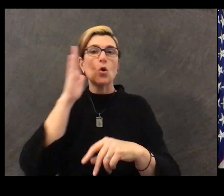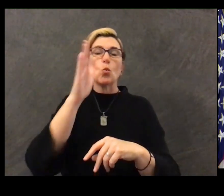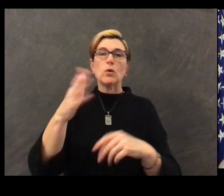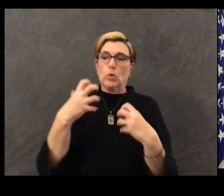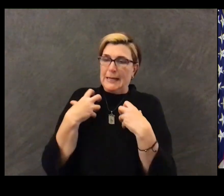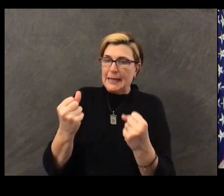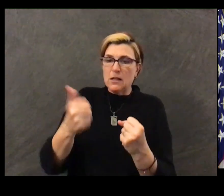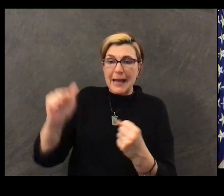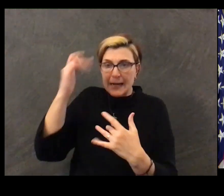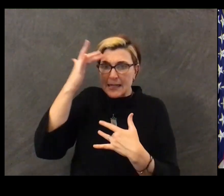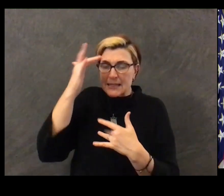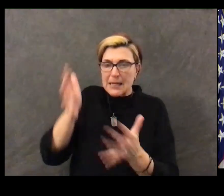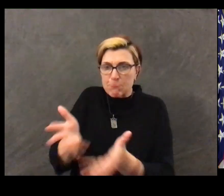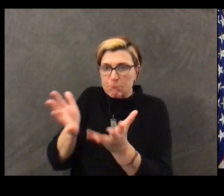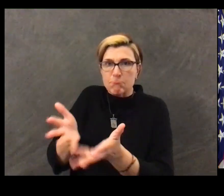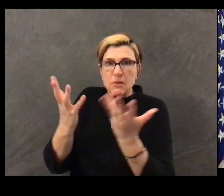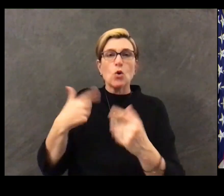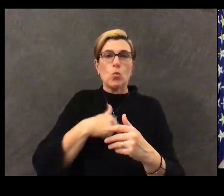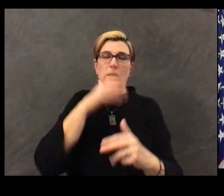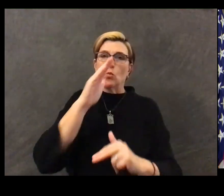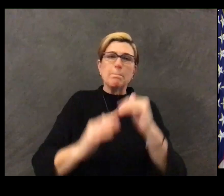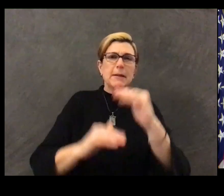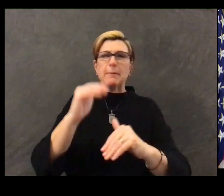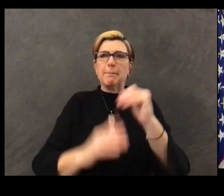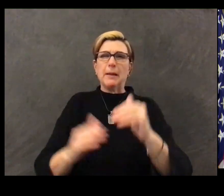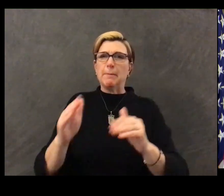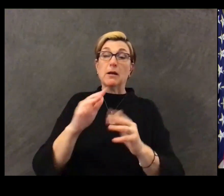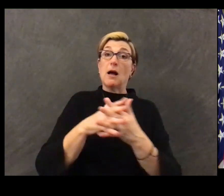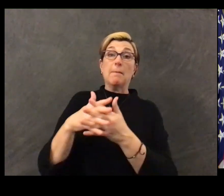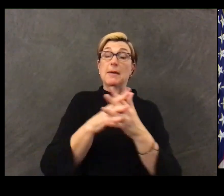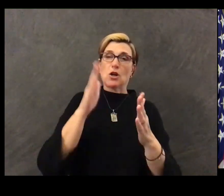greatest country anywhere in the world and we're only going to get greater